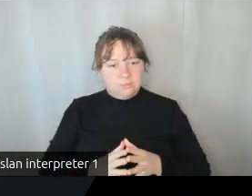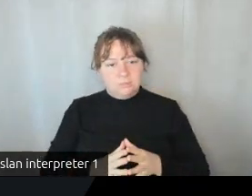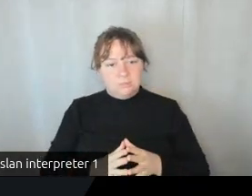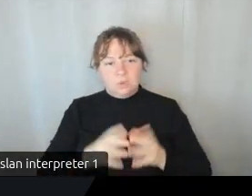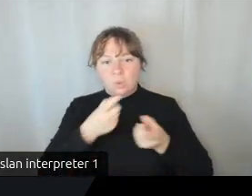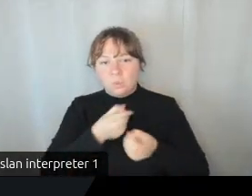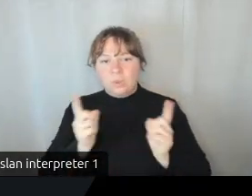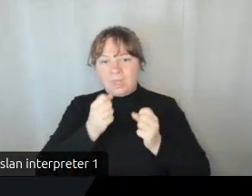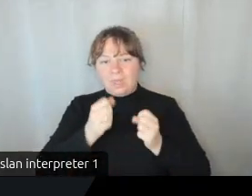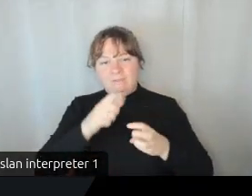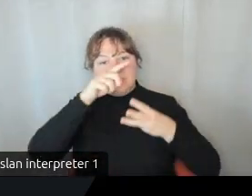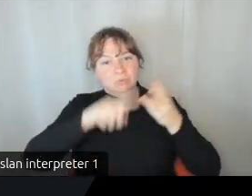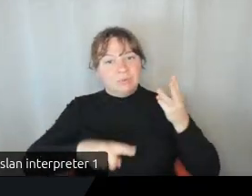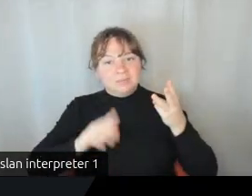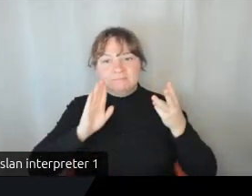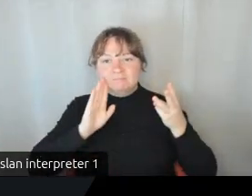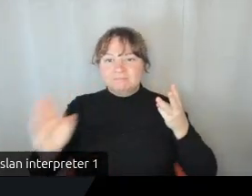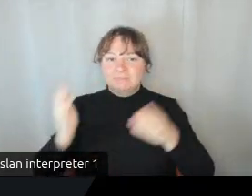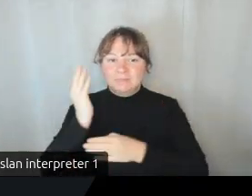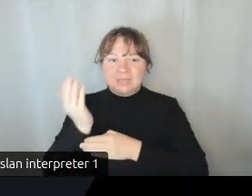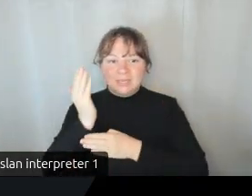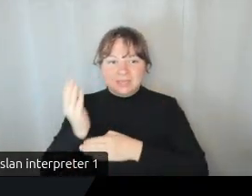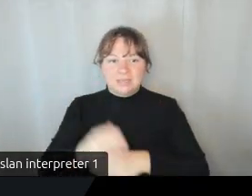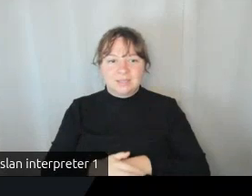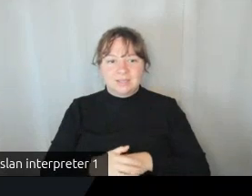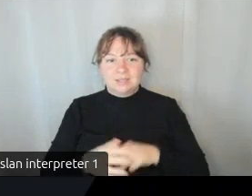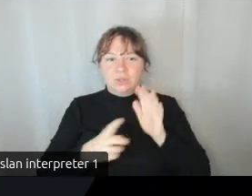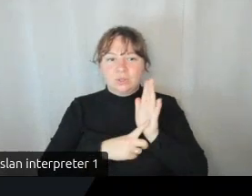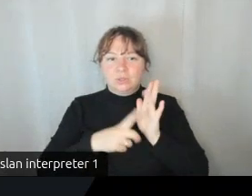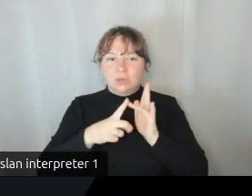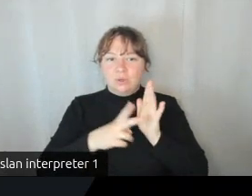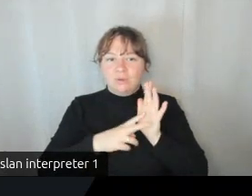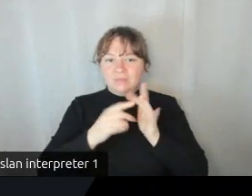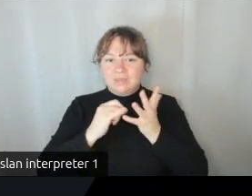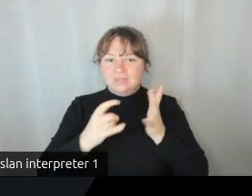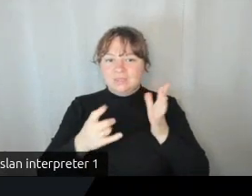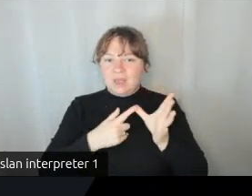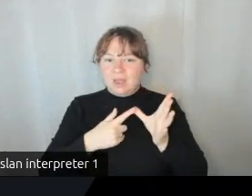three fantastic speakers today. We have next to me Lovisa Lundberg from our family a family lawyer in